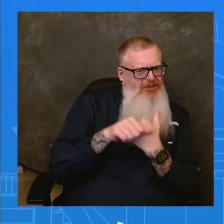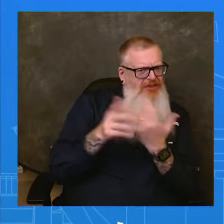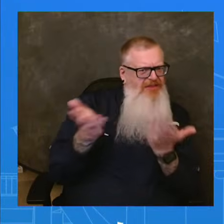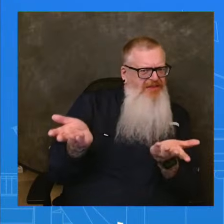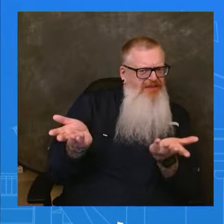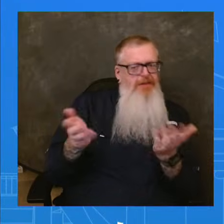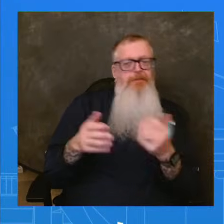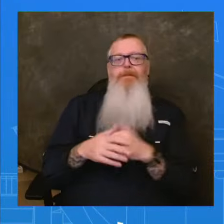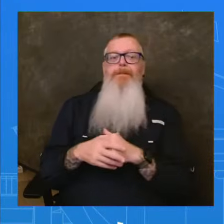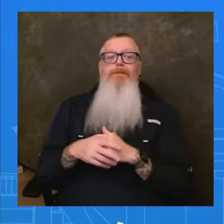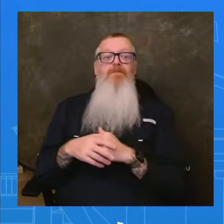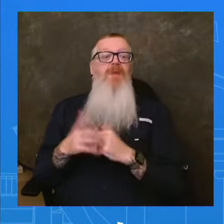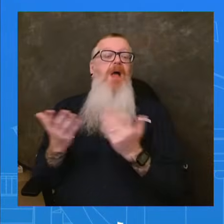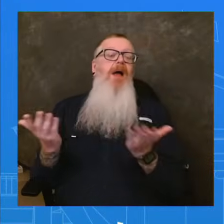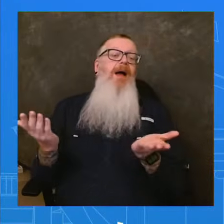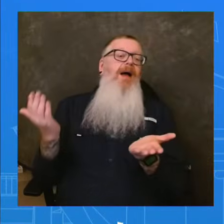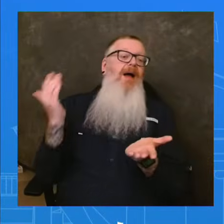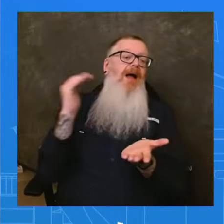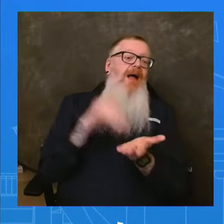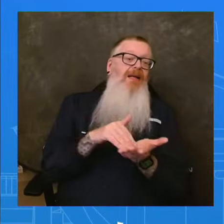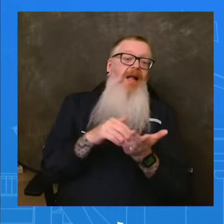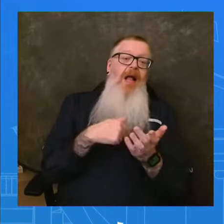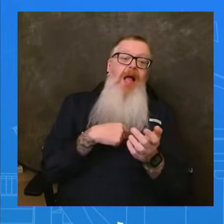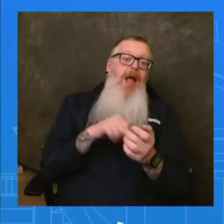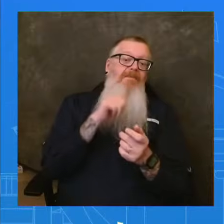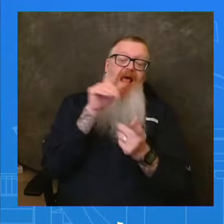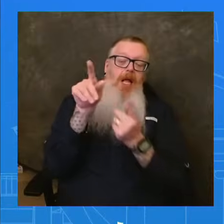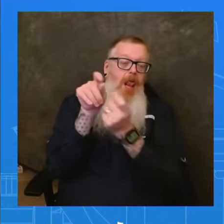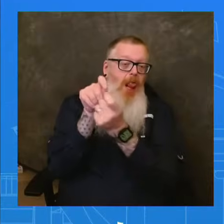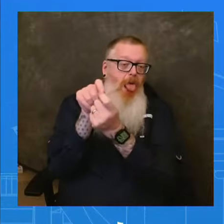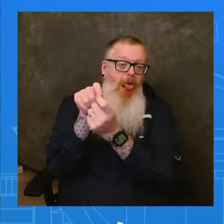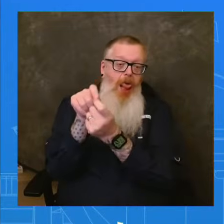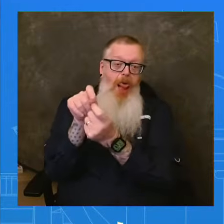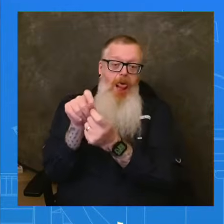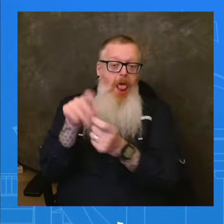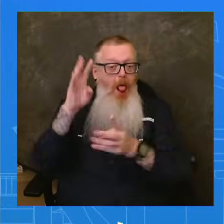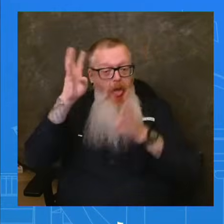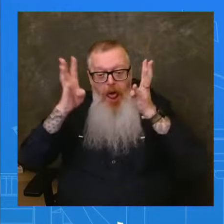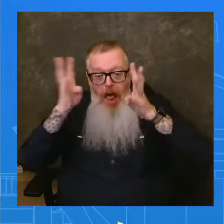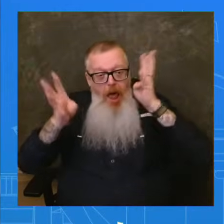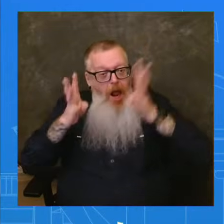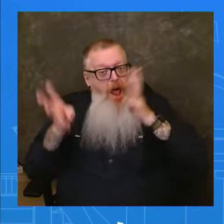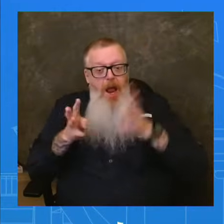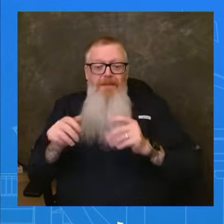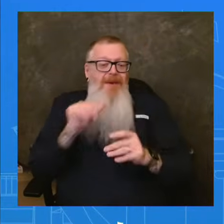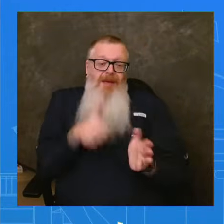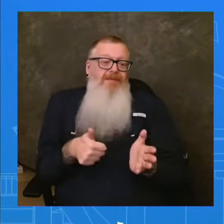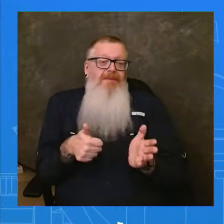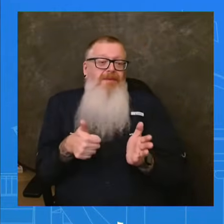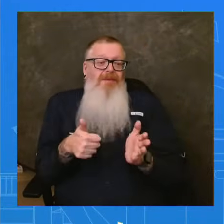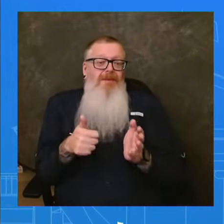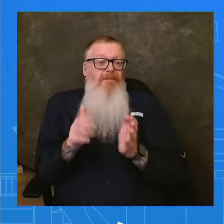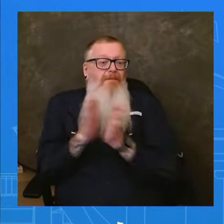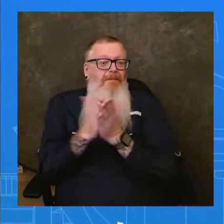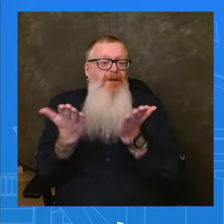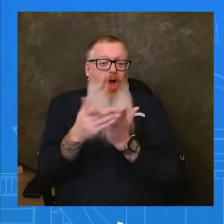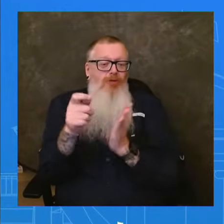and we understand that. It's not atypical. But I won't respond to every piece in the book. All right, guys. Got to go. Thank you so much.